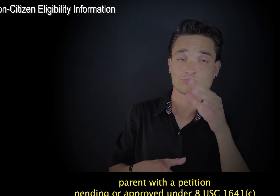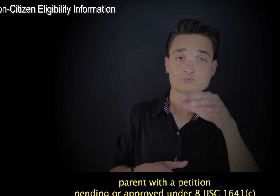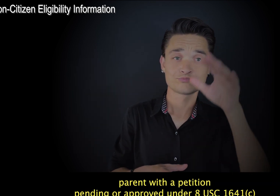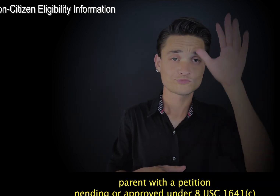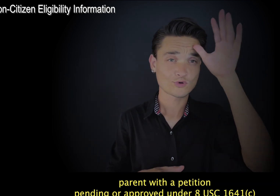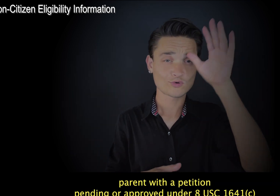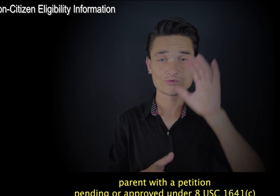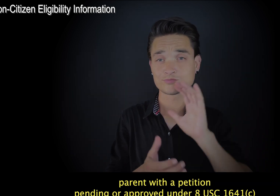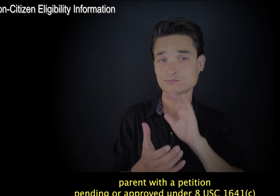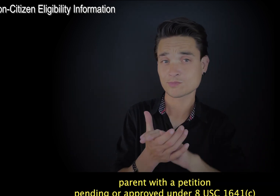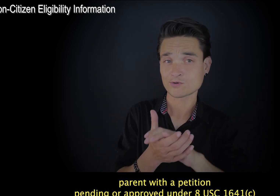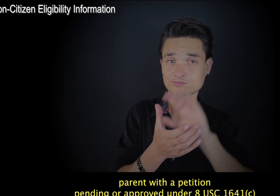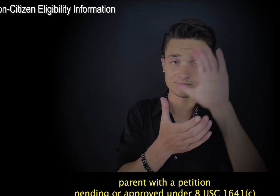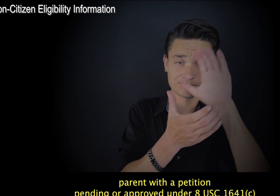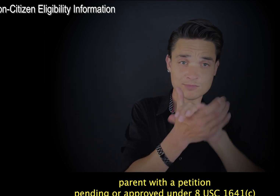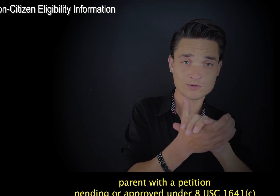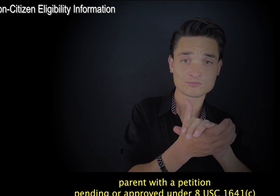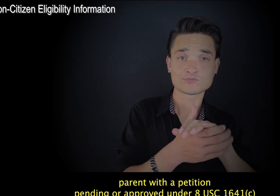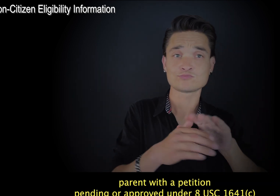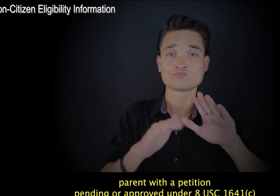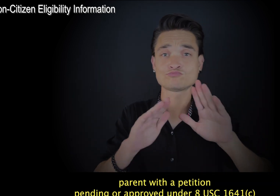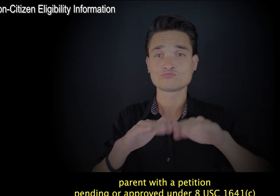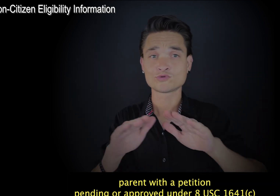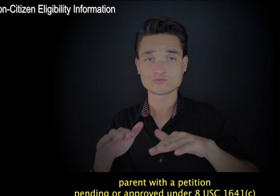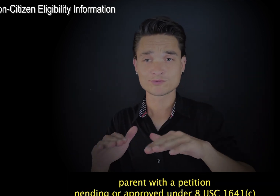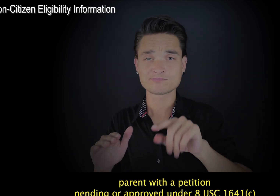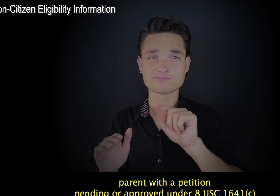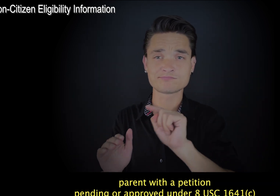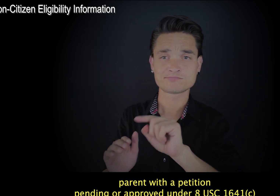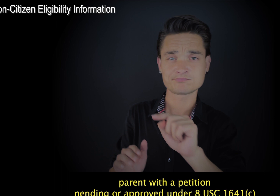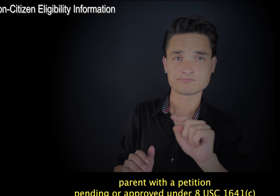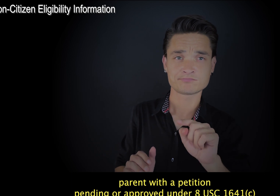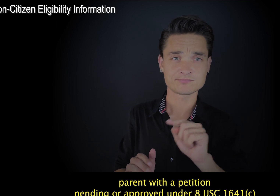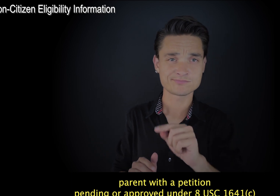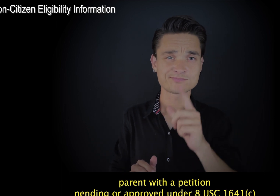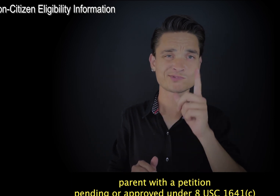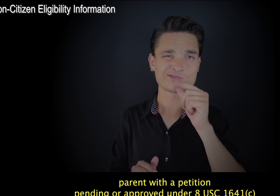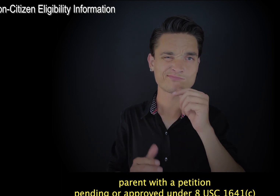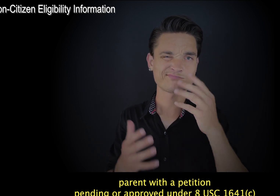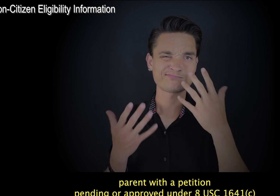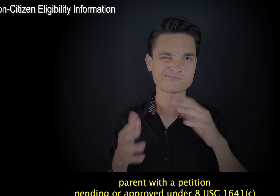parent with a petition pending or approved under 8 USC 1641(c)